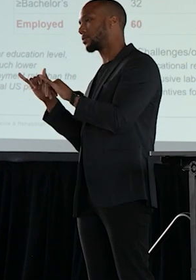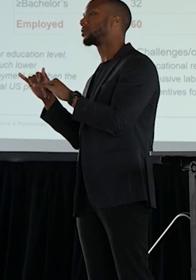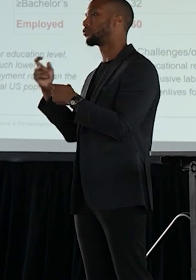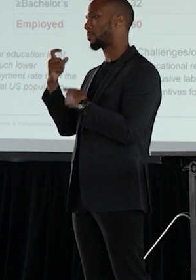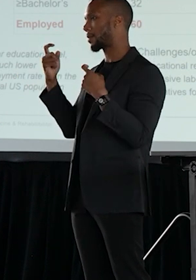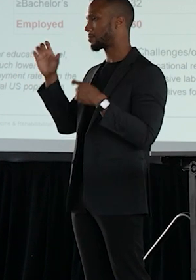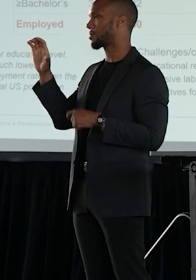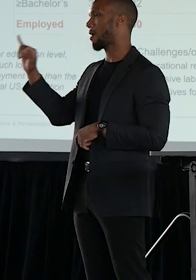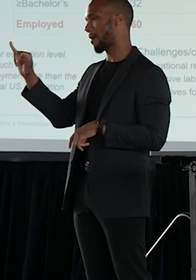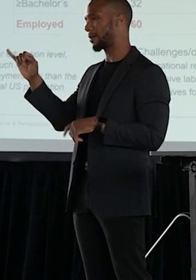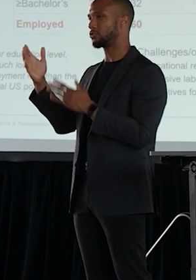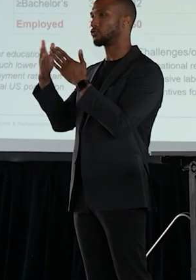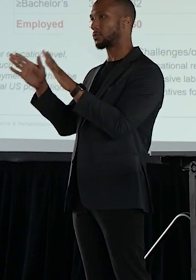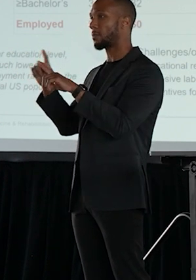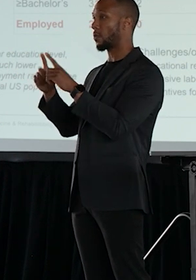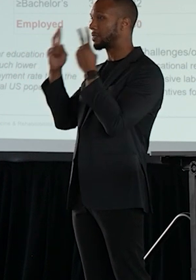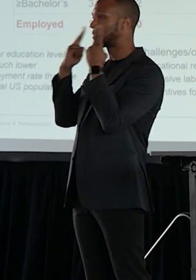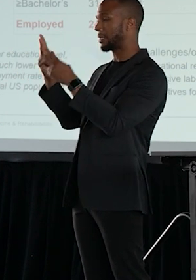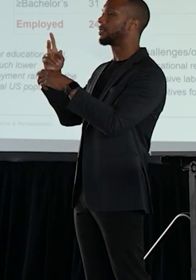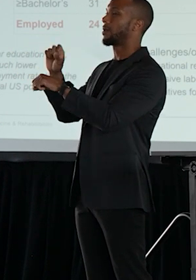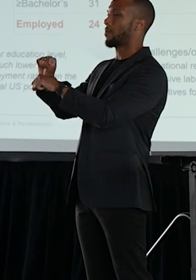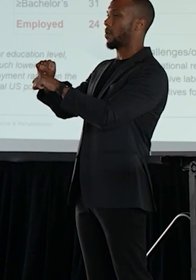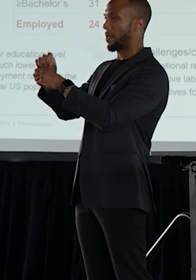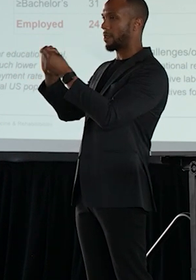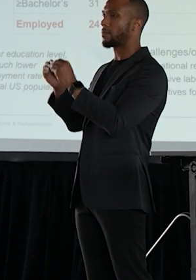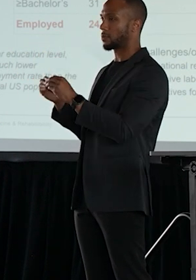general. But you look at the employment rates much lower, 26